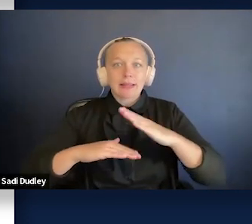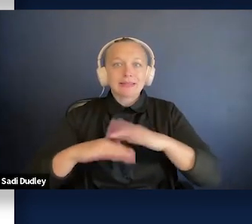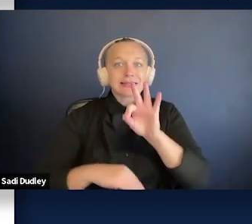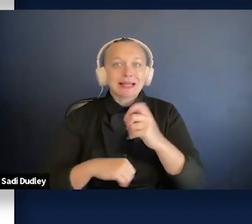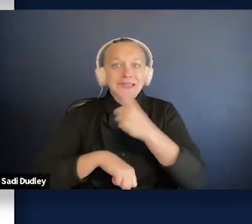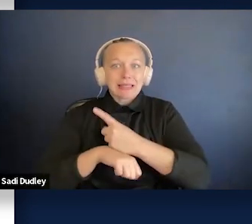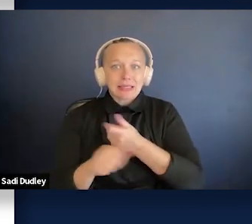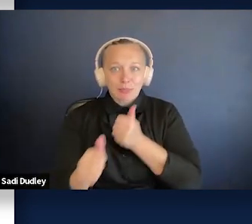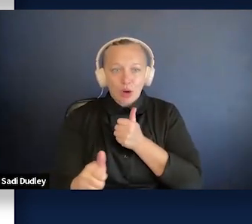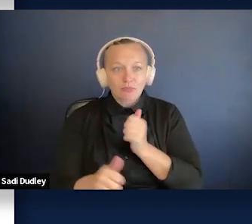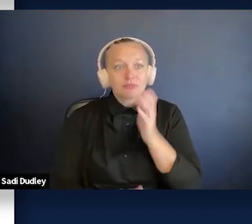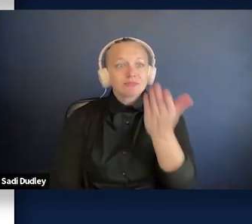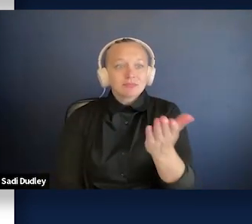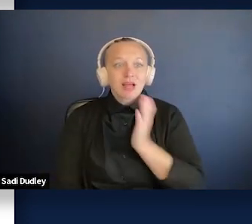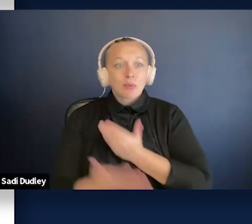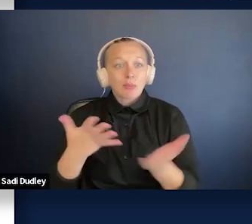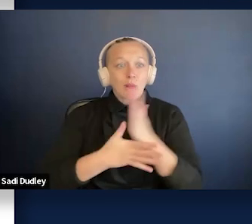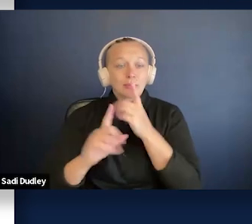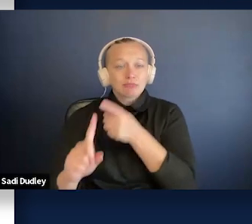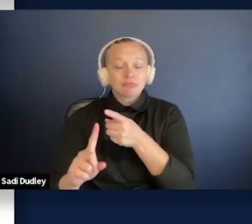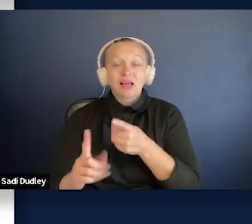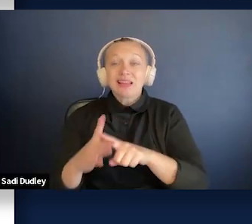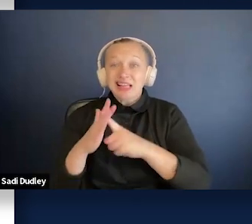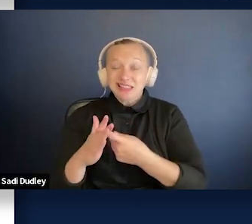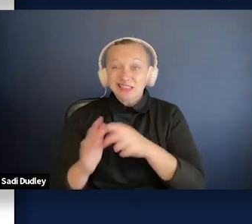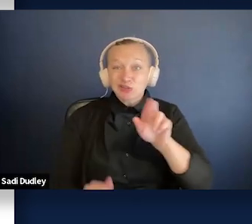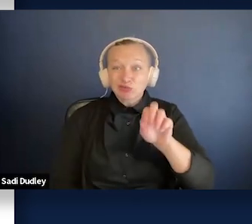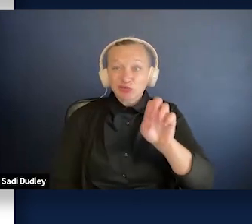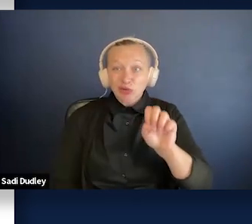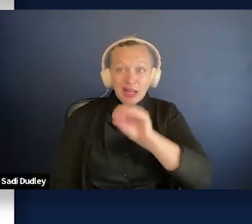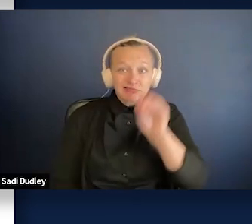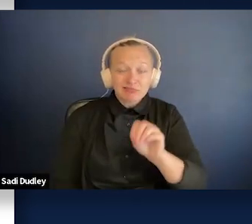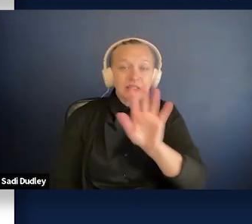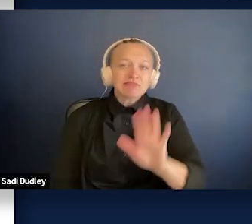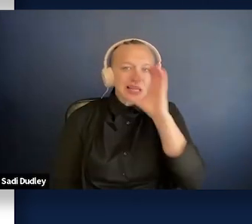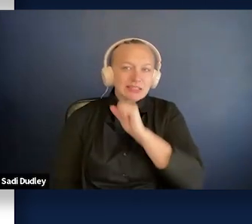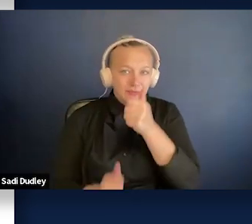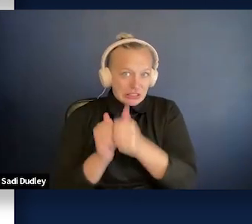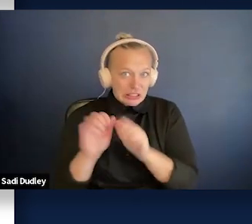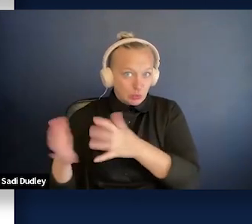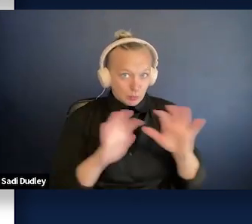For the primary objective, the incident rate of the first event for each outcome was estimated for the cohort.